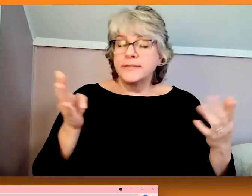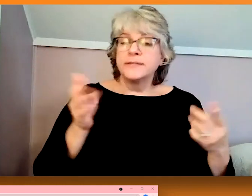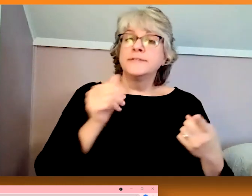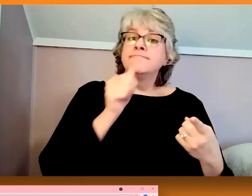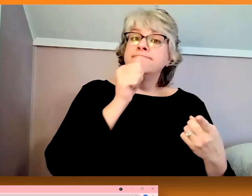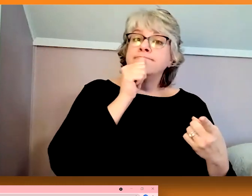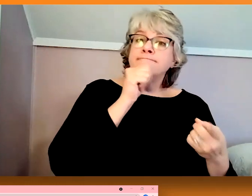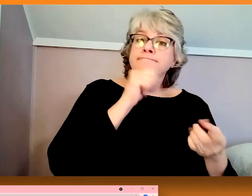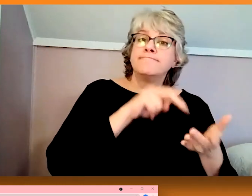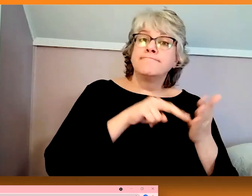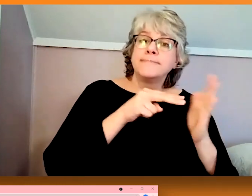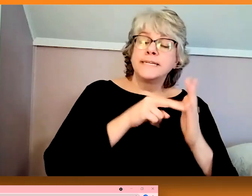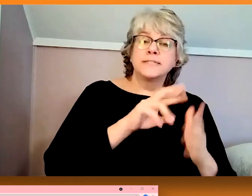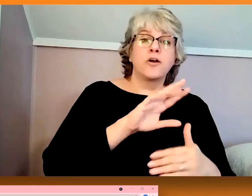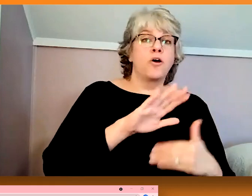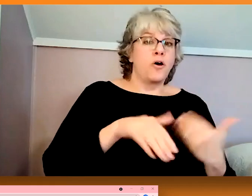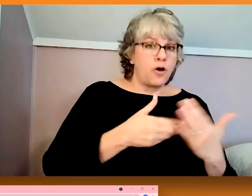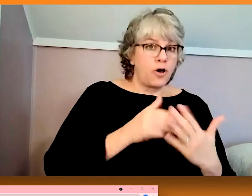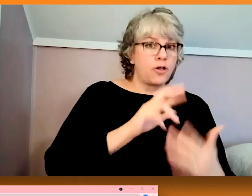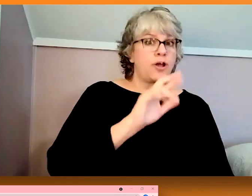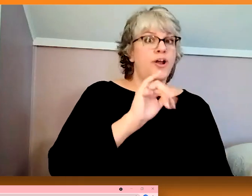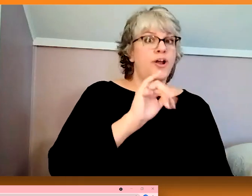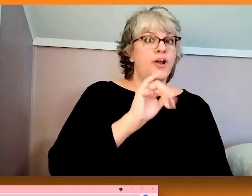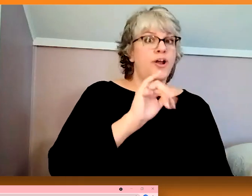Private means all RIT.